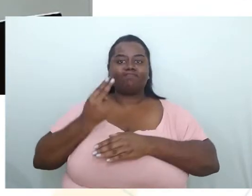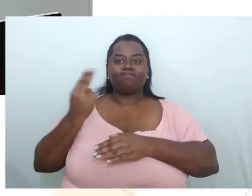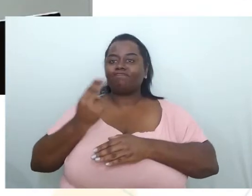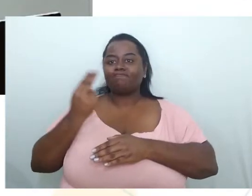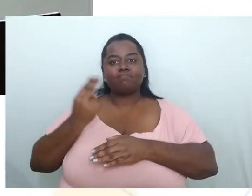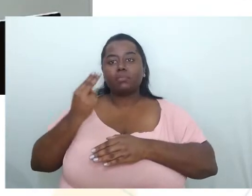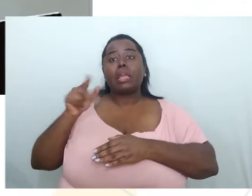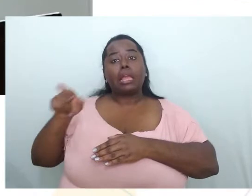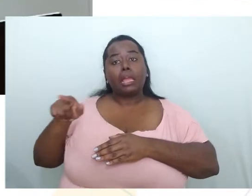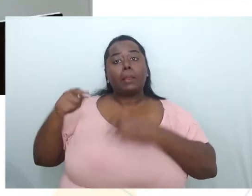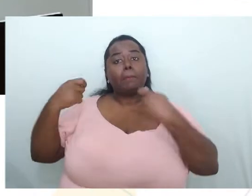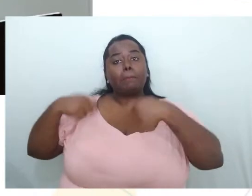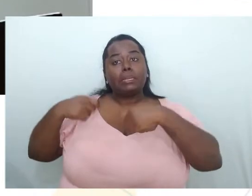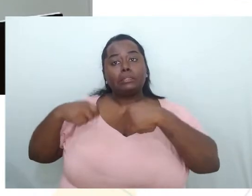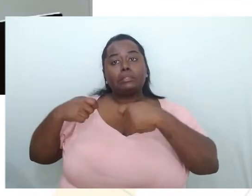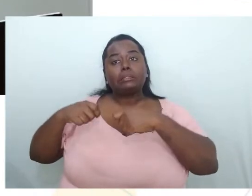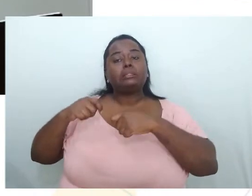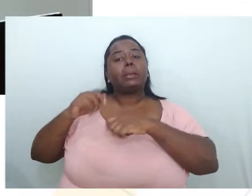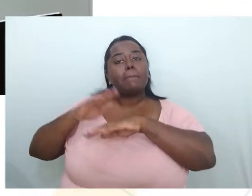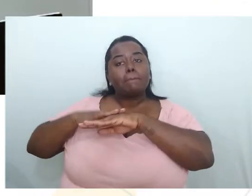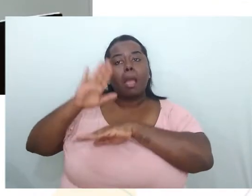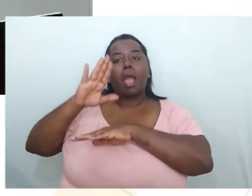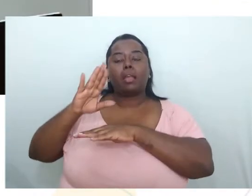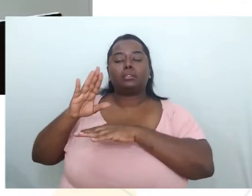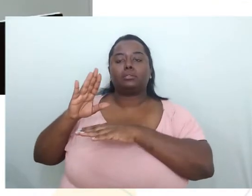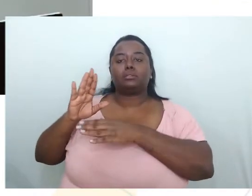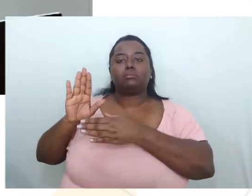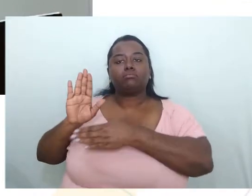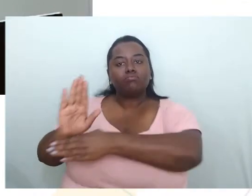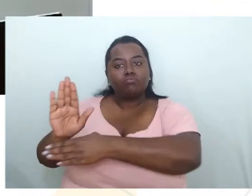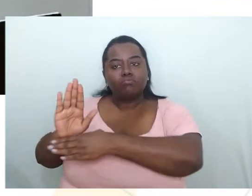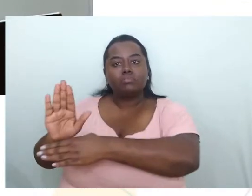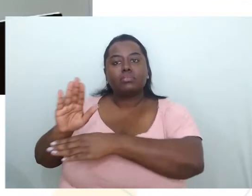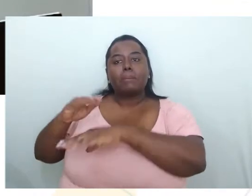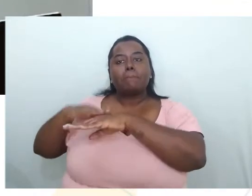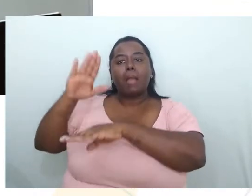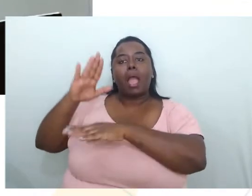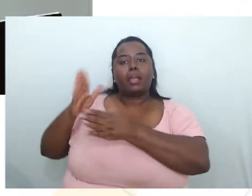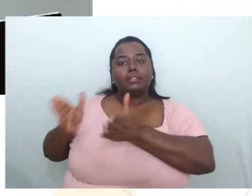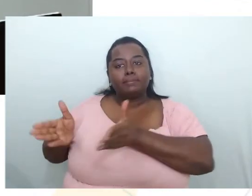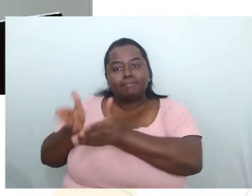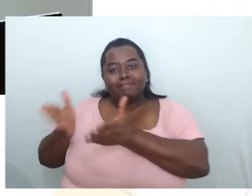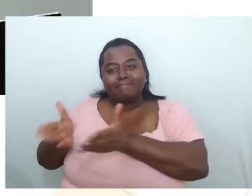smaller, so what you want to do is give people who are disadvantaged a head